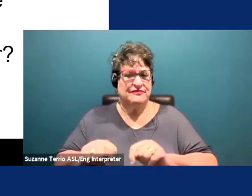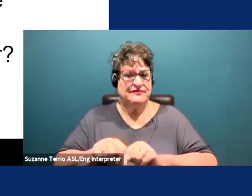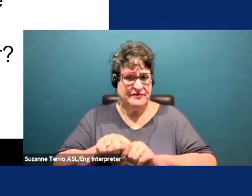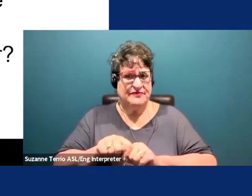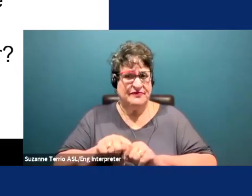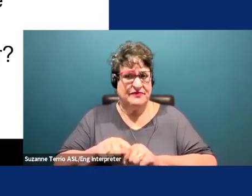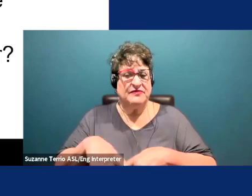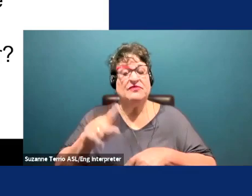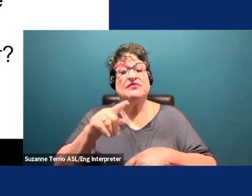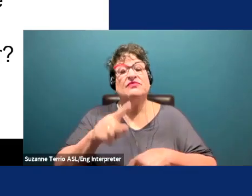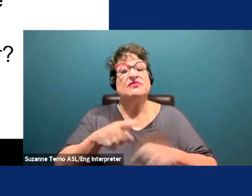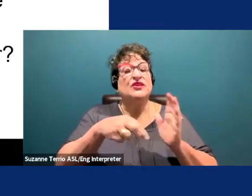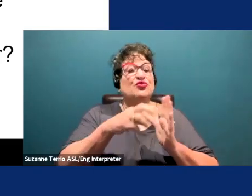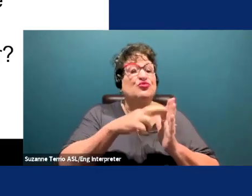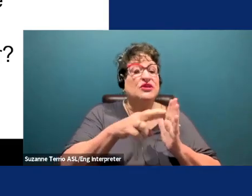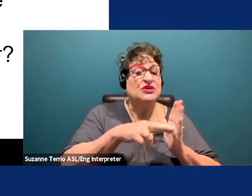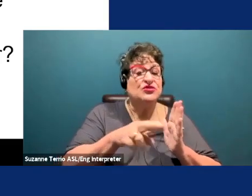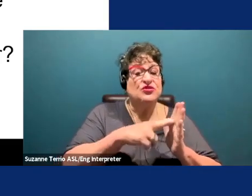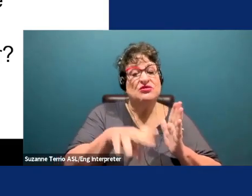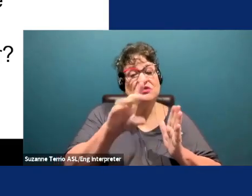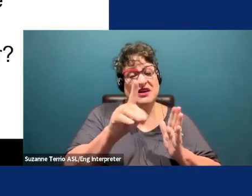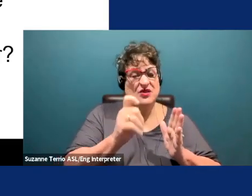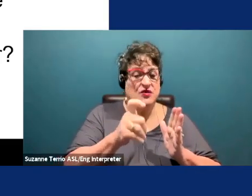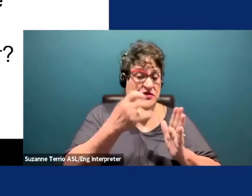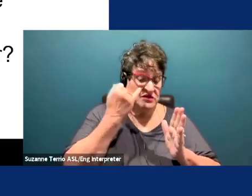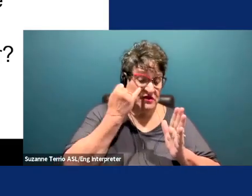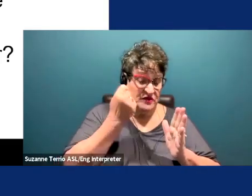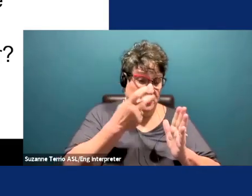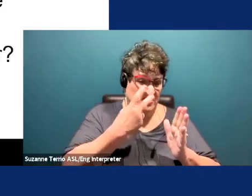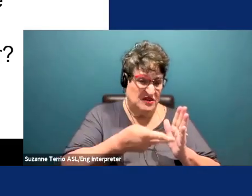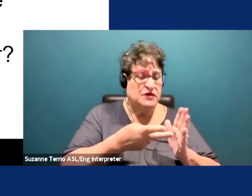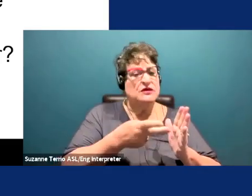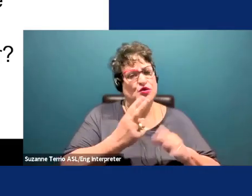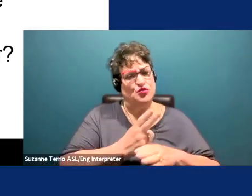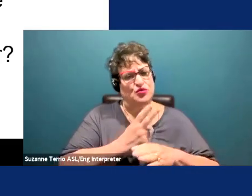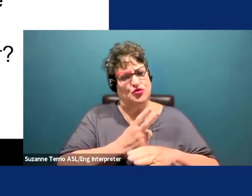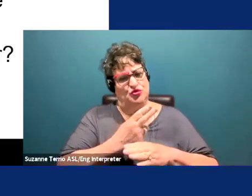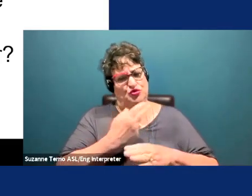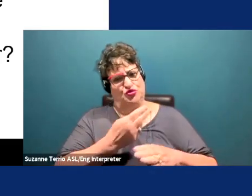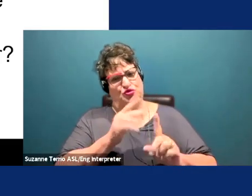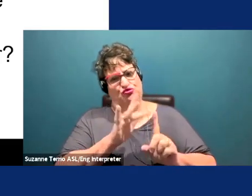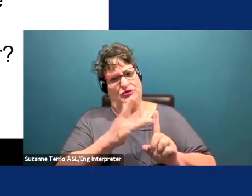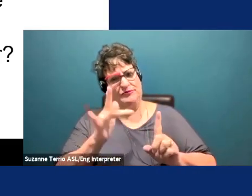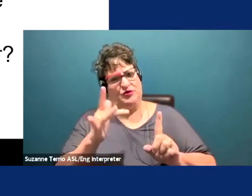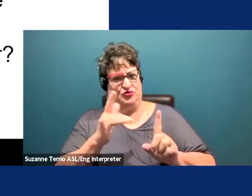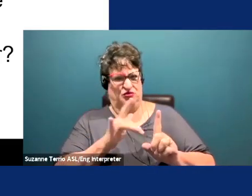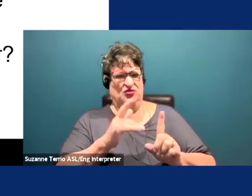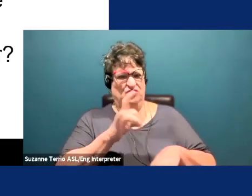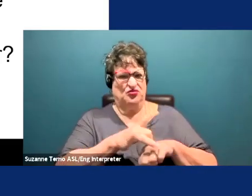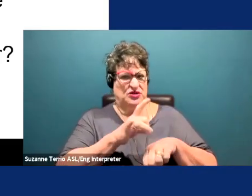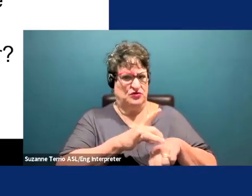a diagnosis and use reputable sources. So if somebody has, for example,